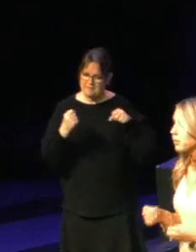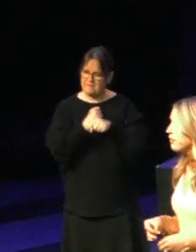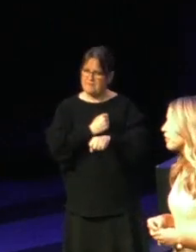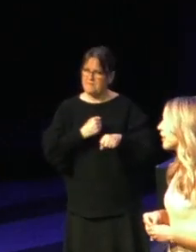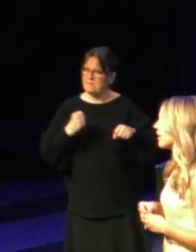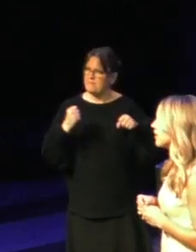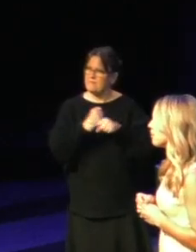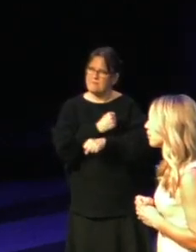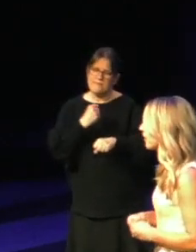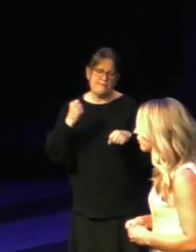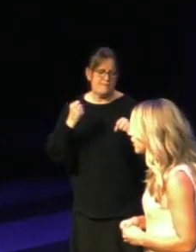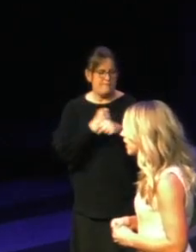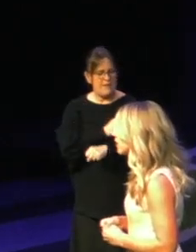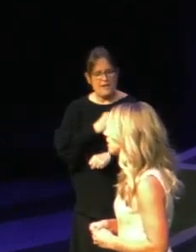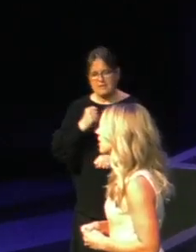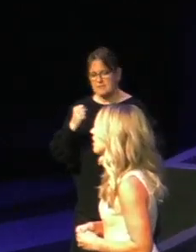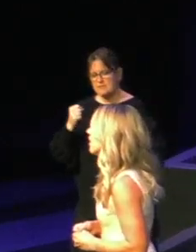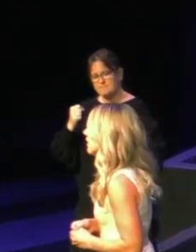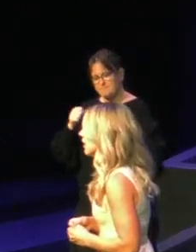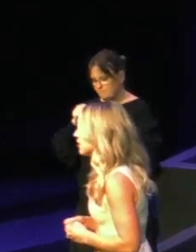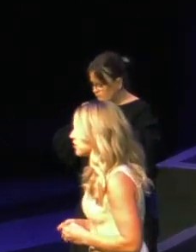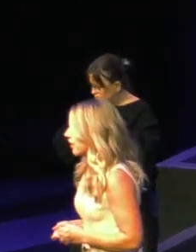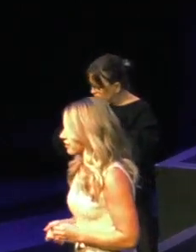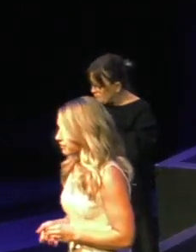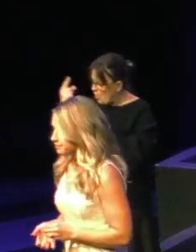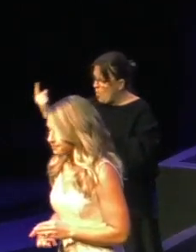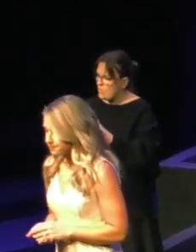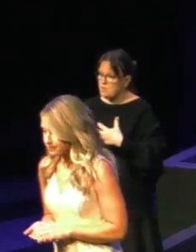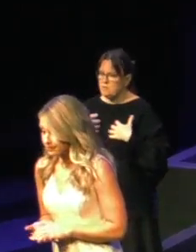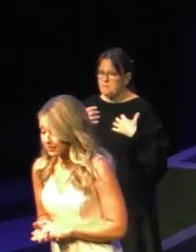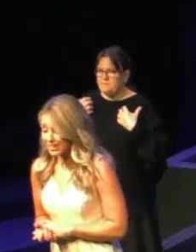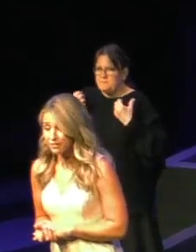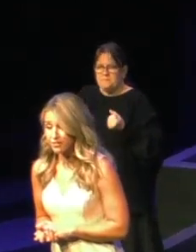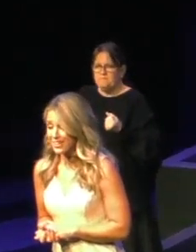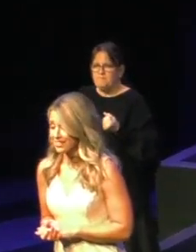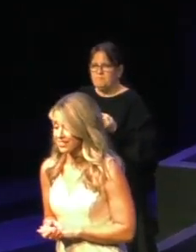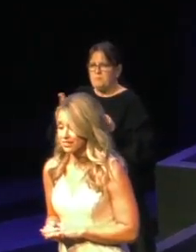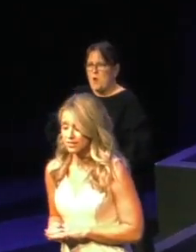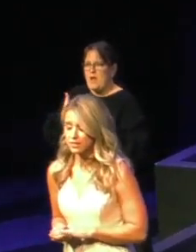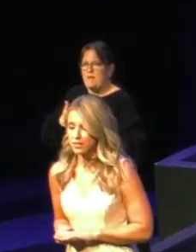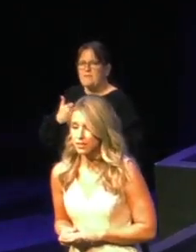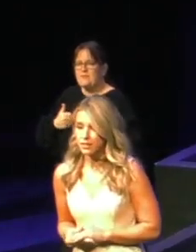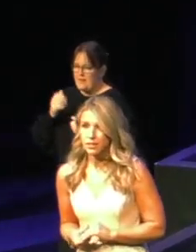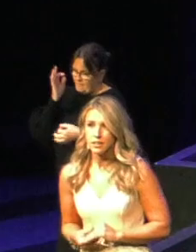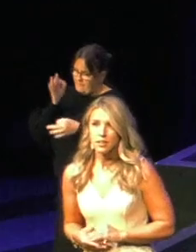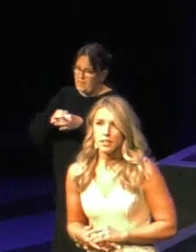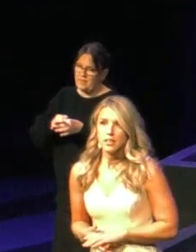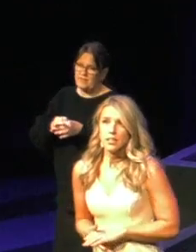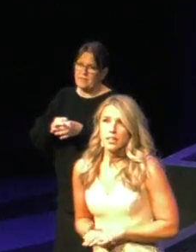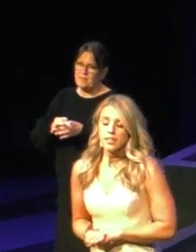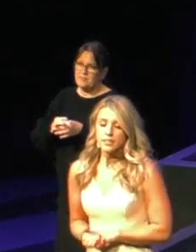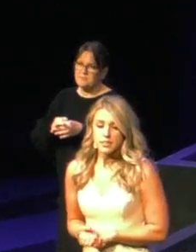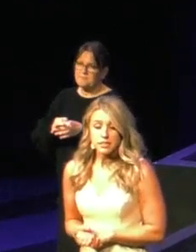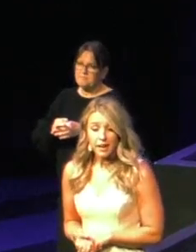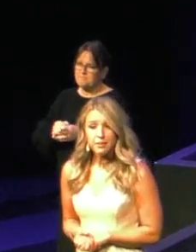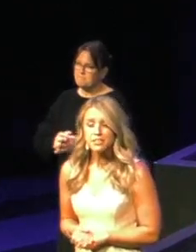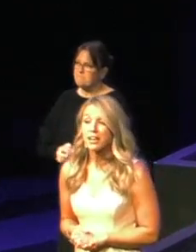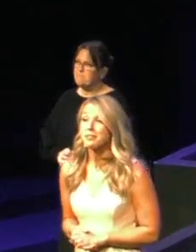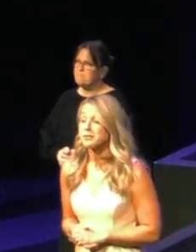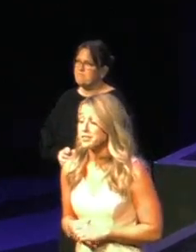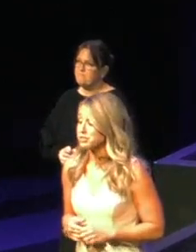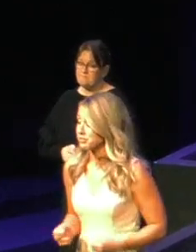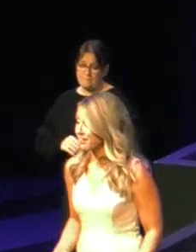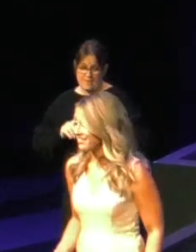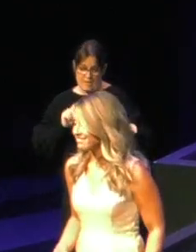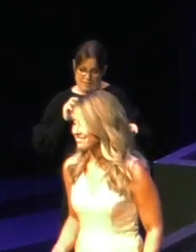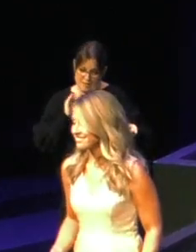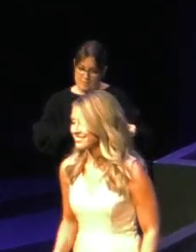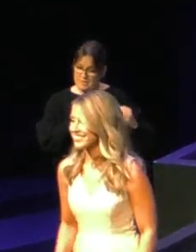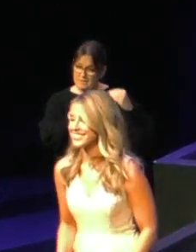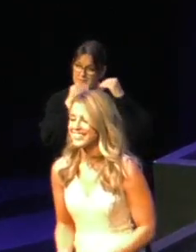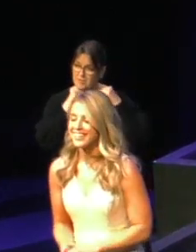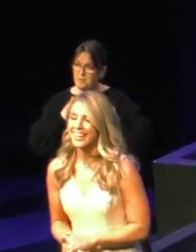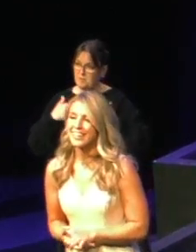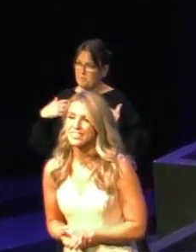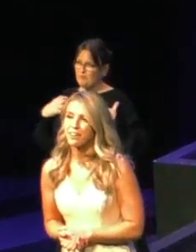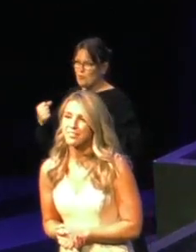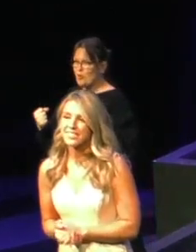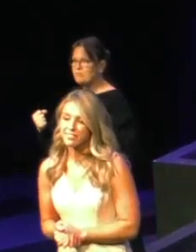with unwavering bravery and strength and faith. Tommy taught me to be strong and he taught me